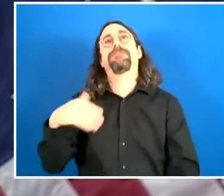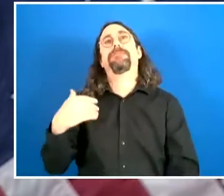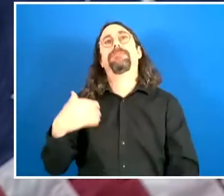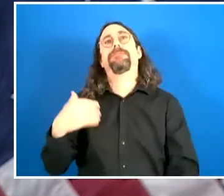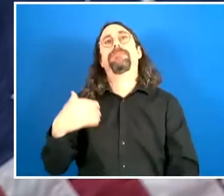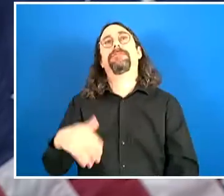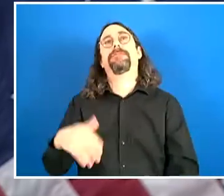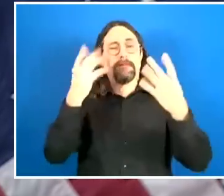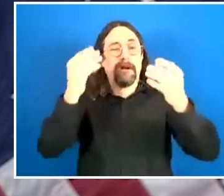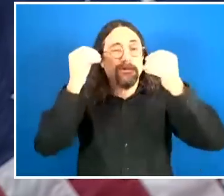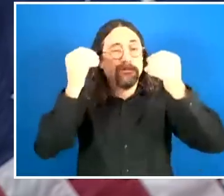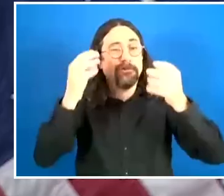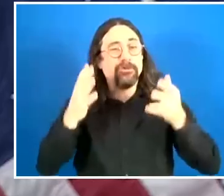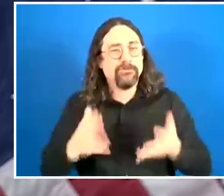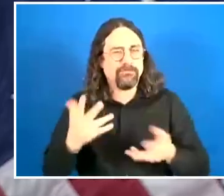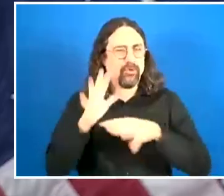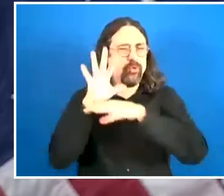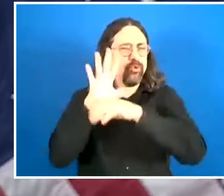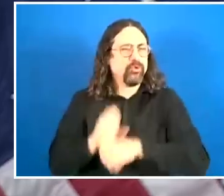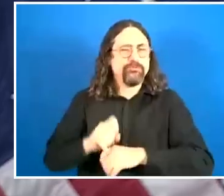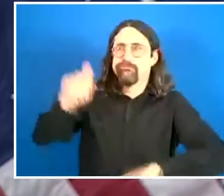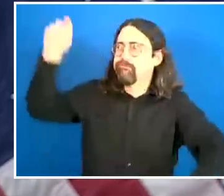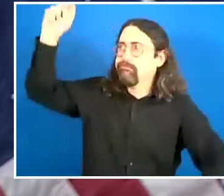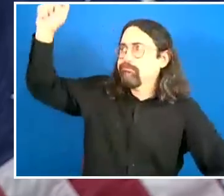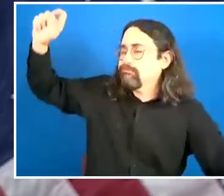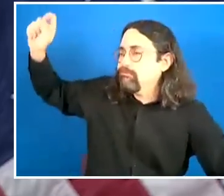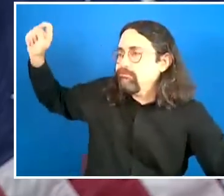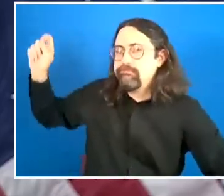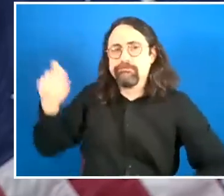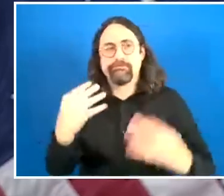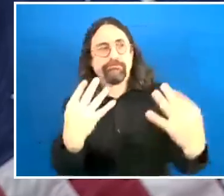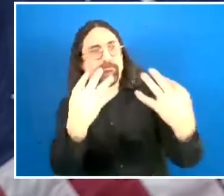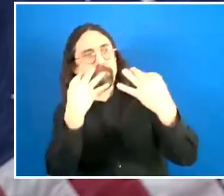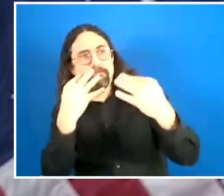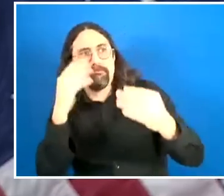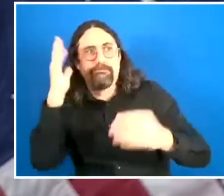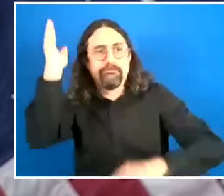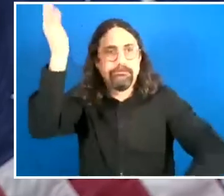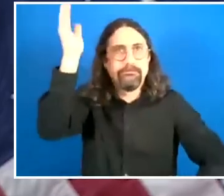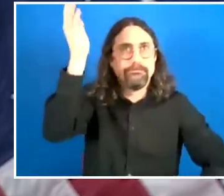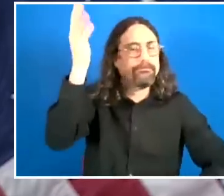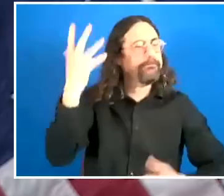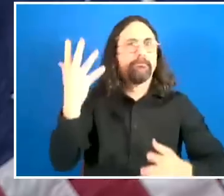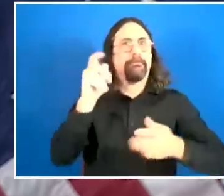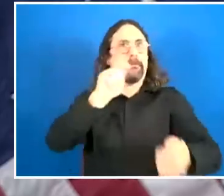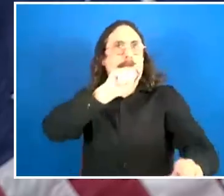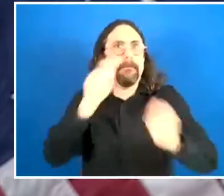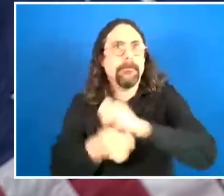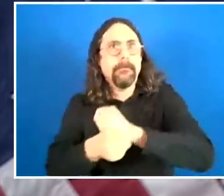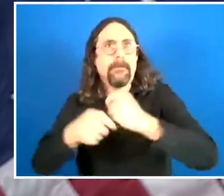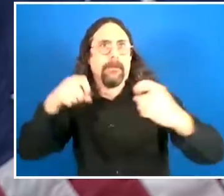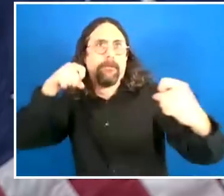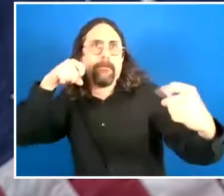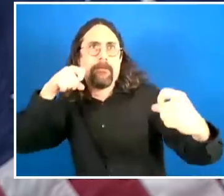NEVER ATTEMPTED AN APPROACH LIKE THIS BUT ALL OF WMHO EMBRACED IT WITH SUCH TREMENDOUS ENERGY